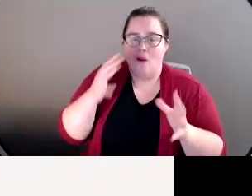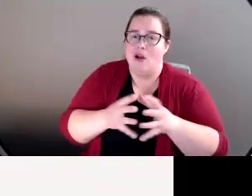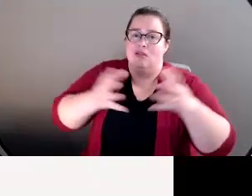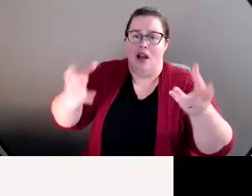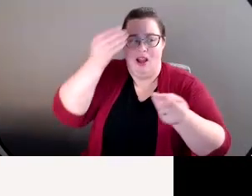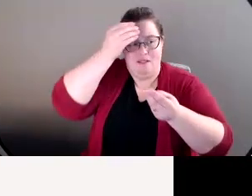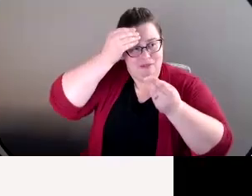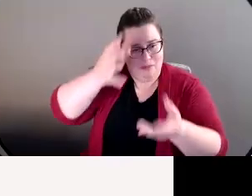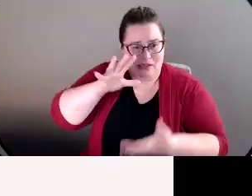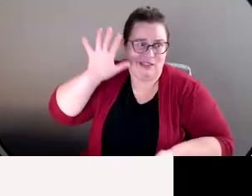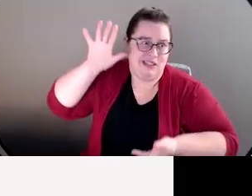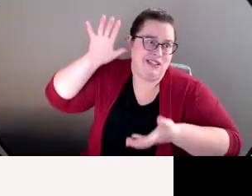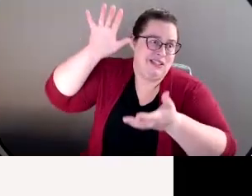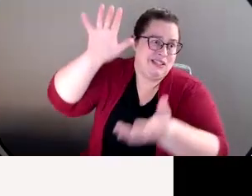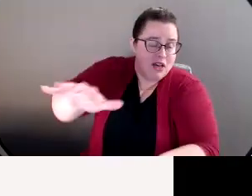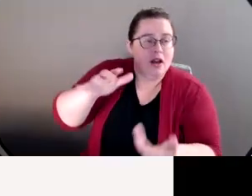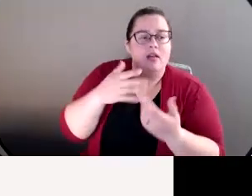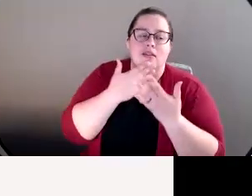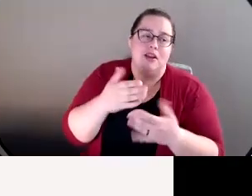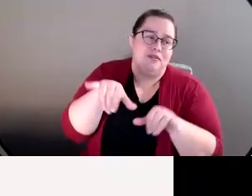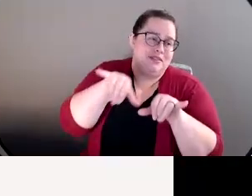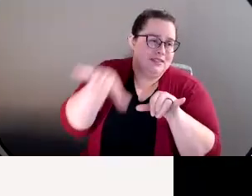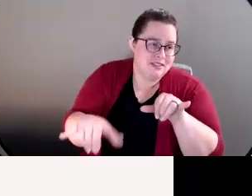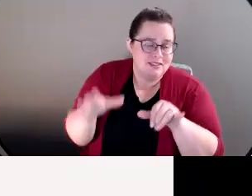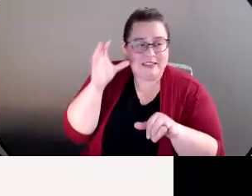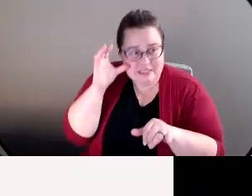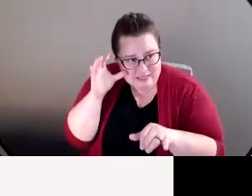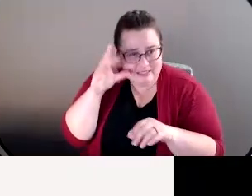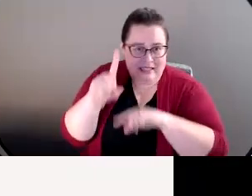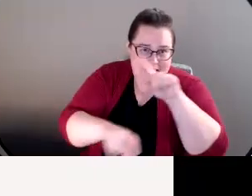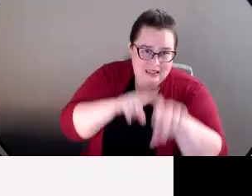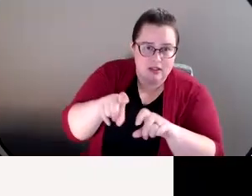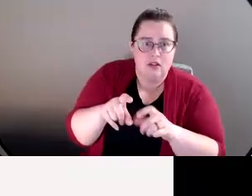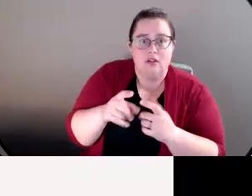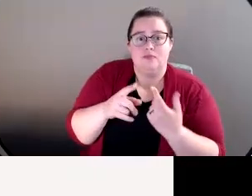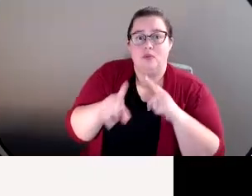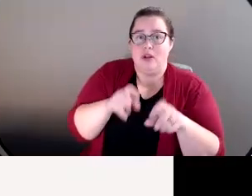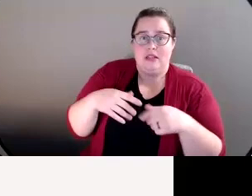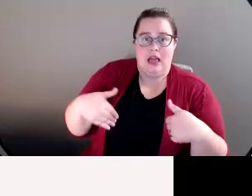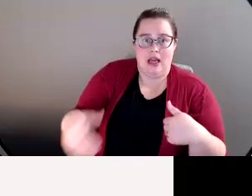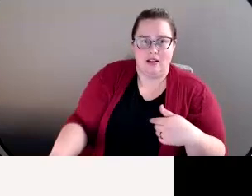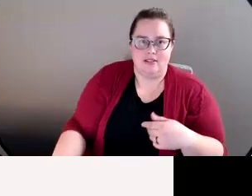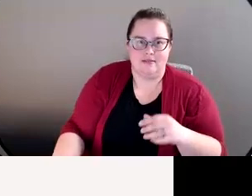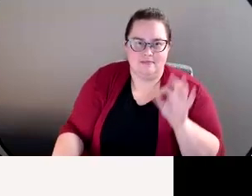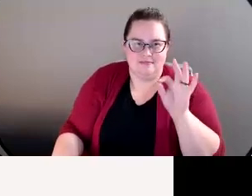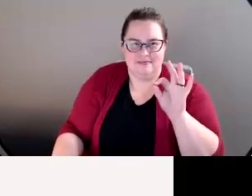Thank you for just hanging out and listening, asking questions. The questions that I did not get to, I will write down your name